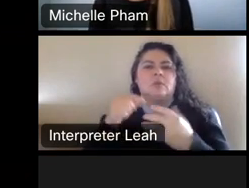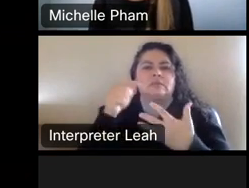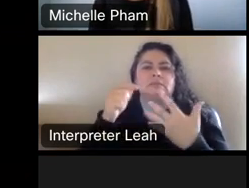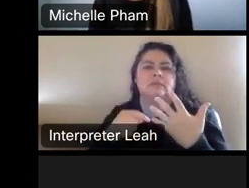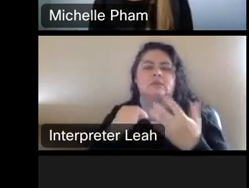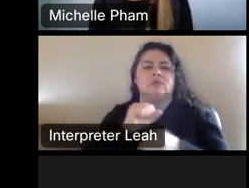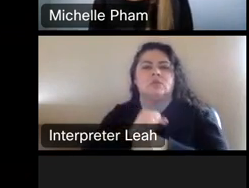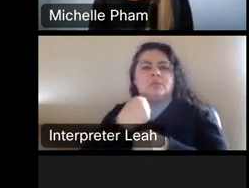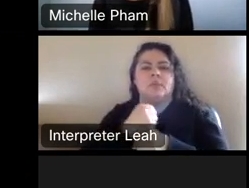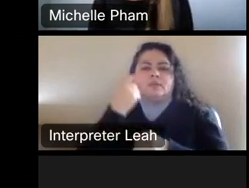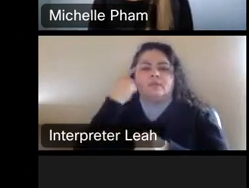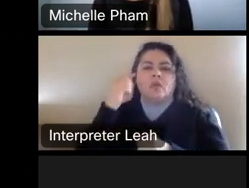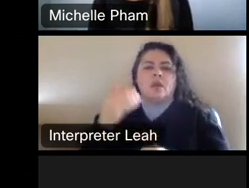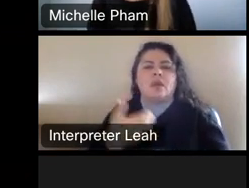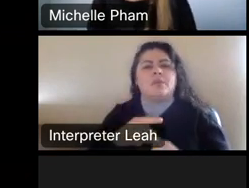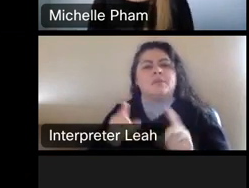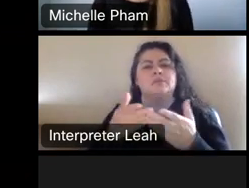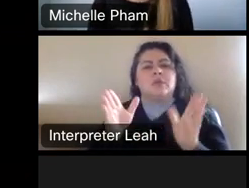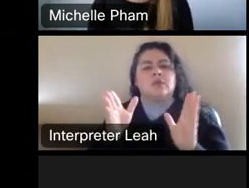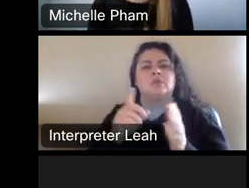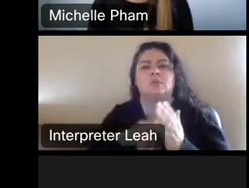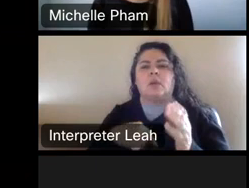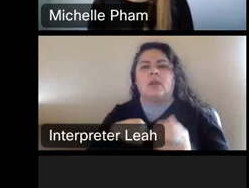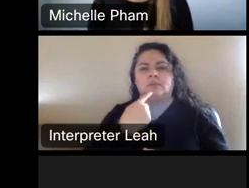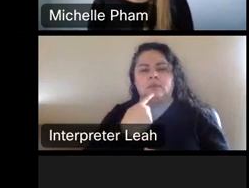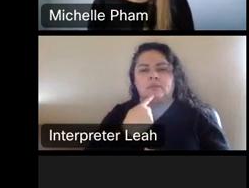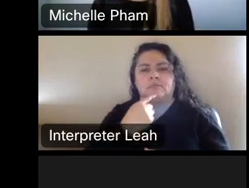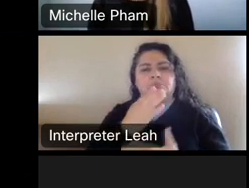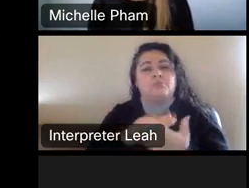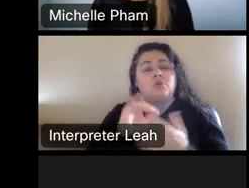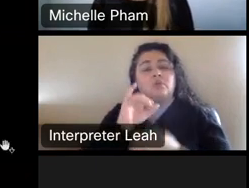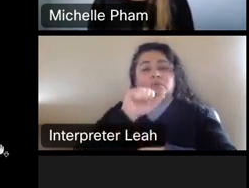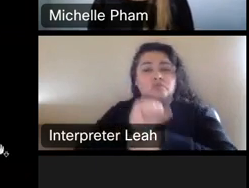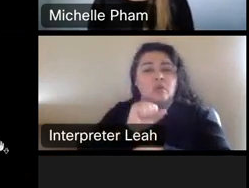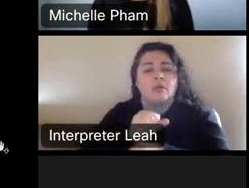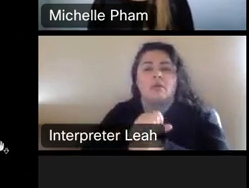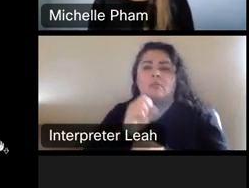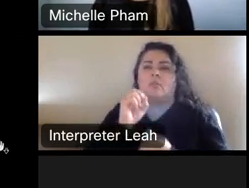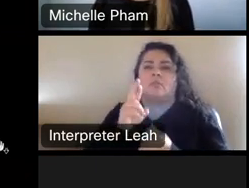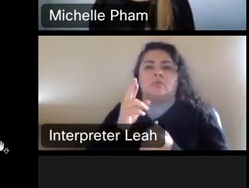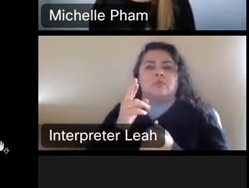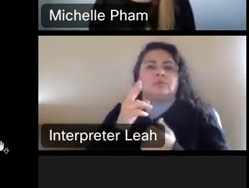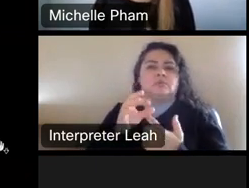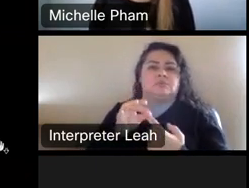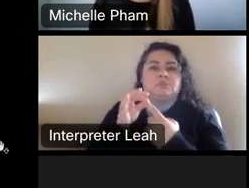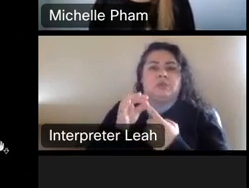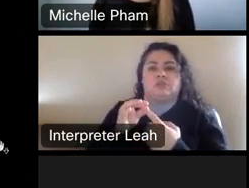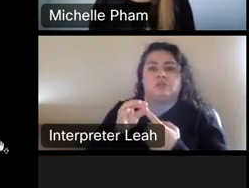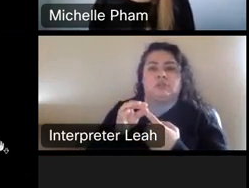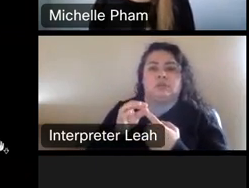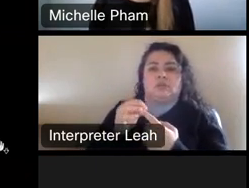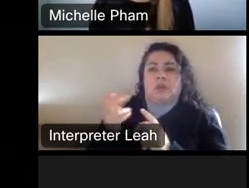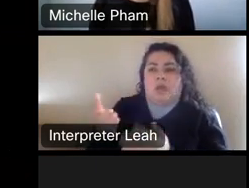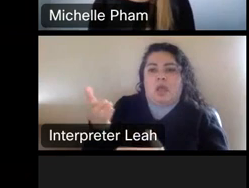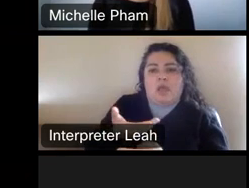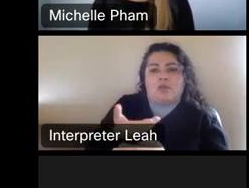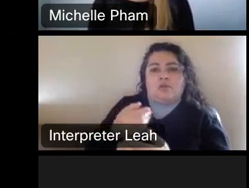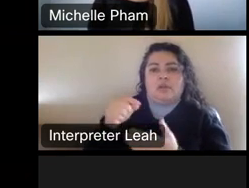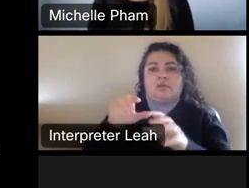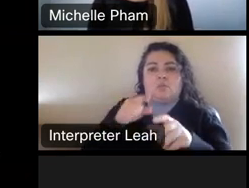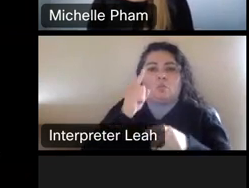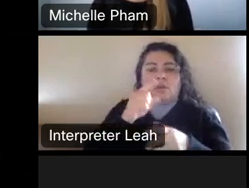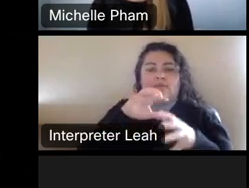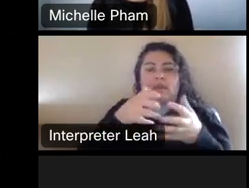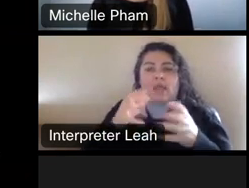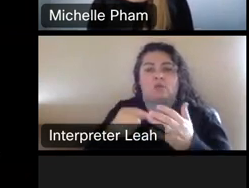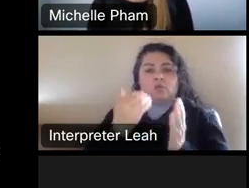But generally, it's what I said is part of your job, or it was especially commissioned in 1 of these categories. Just know that would work made for higher.